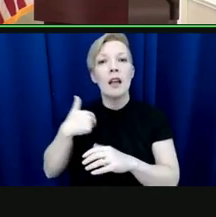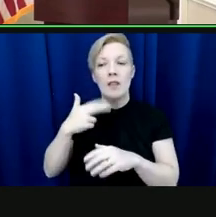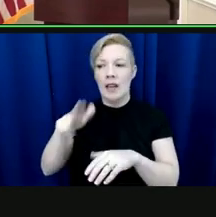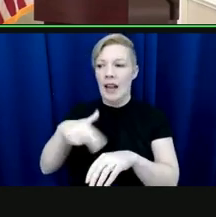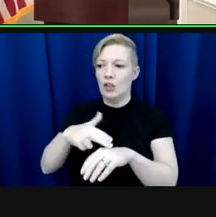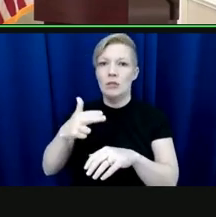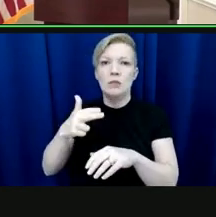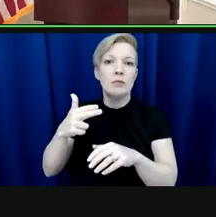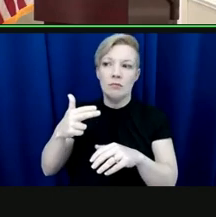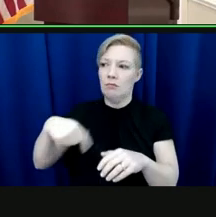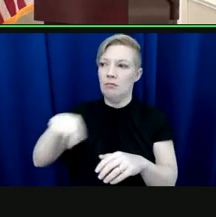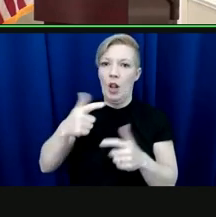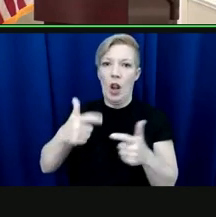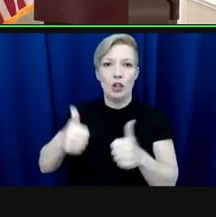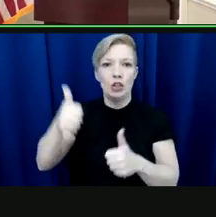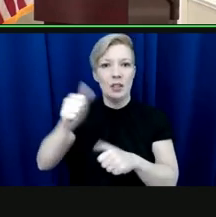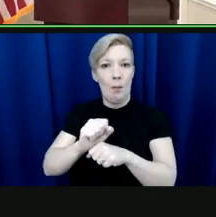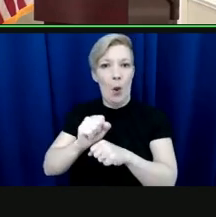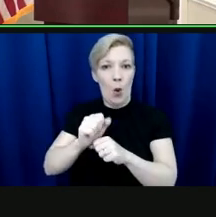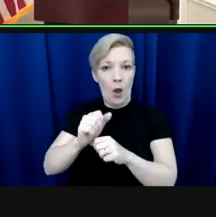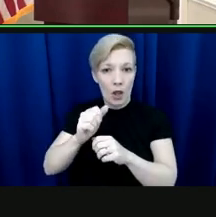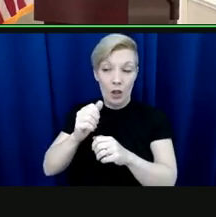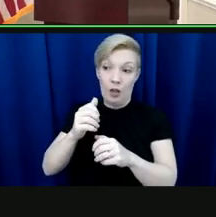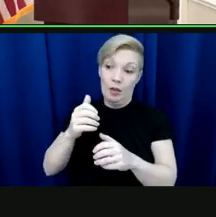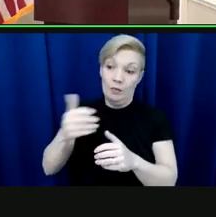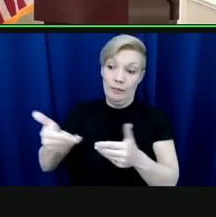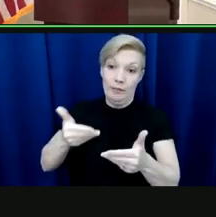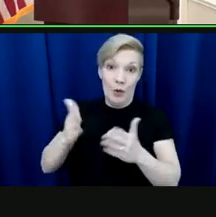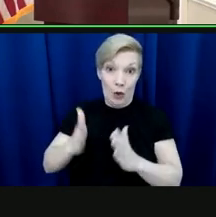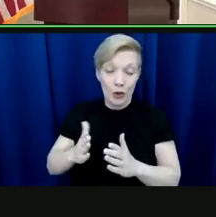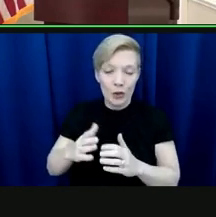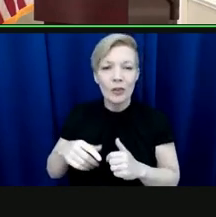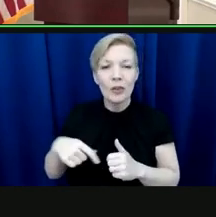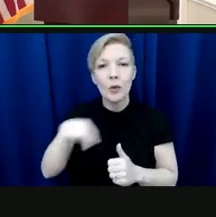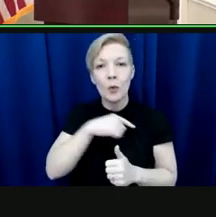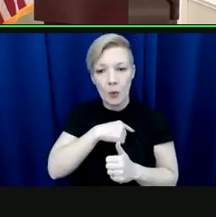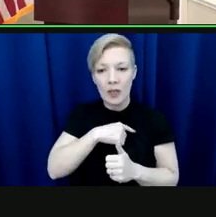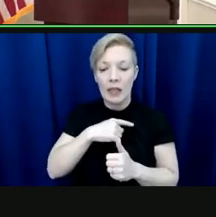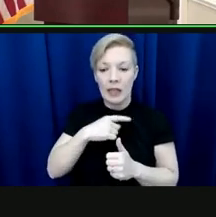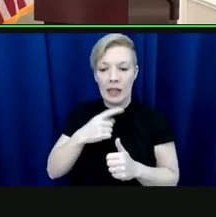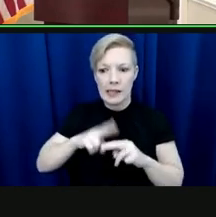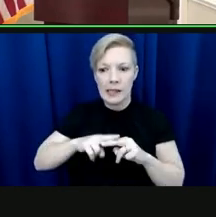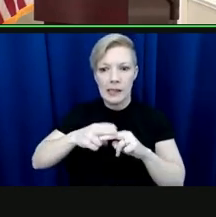we face mounting climate related risks to our physical infrastructure,